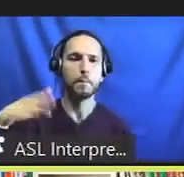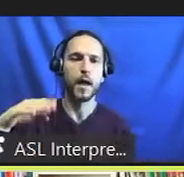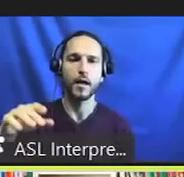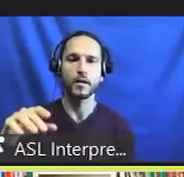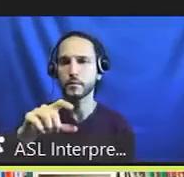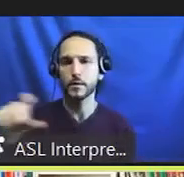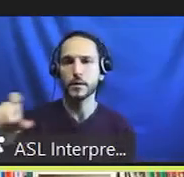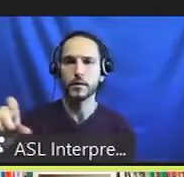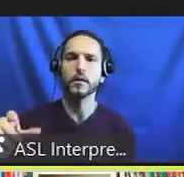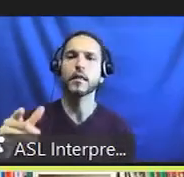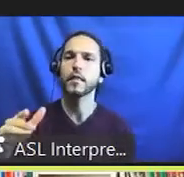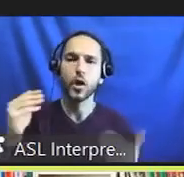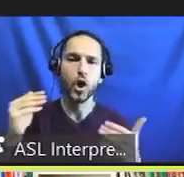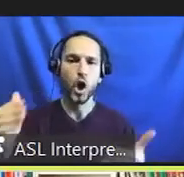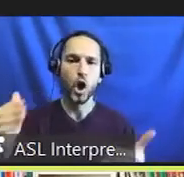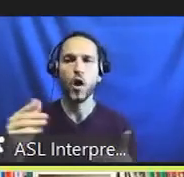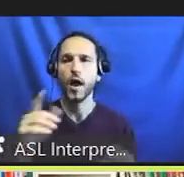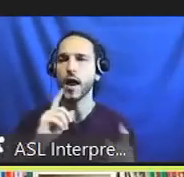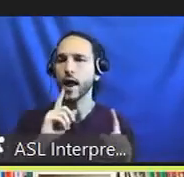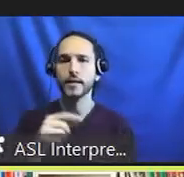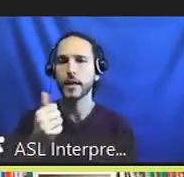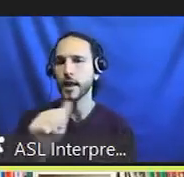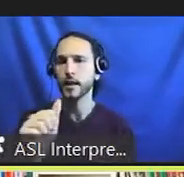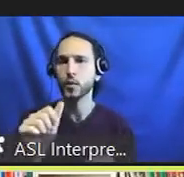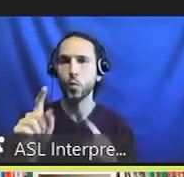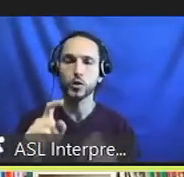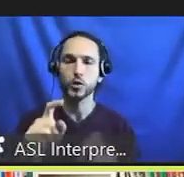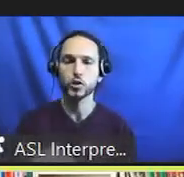And we'll be happy to answer any questions coming through.